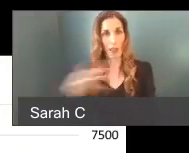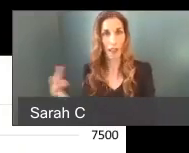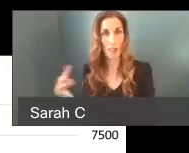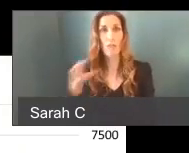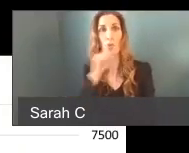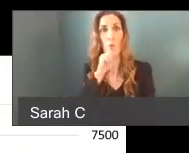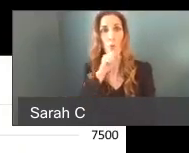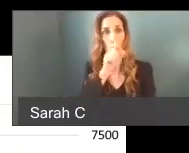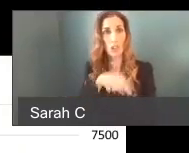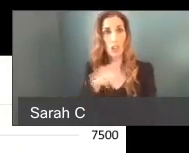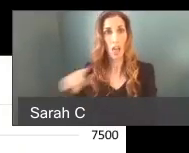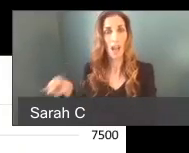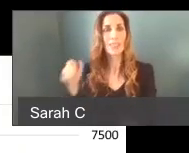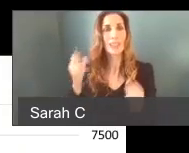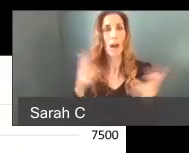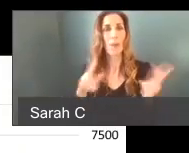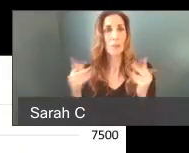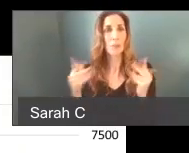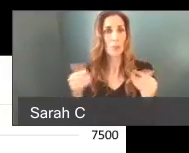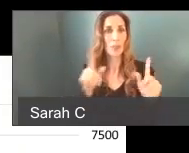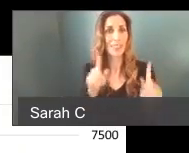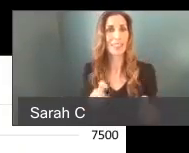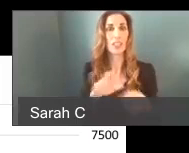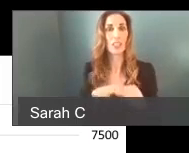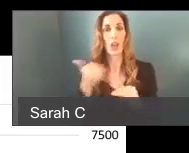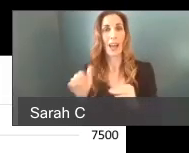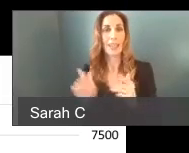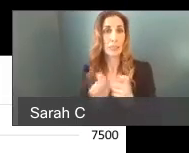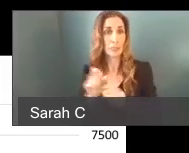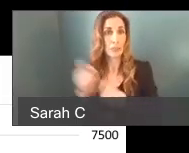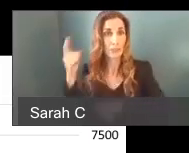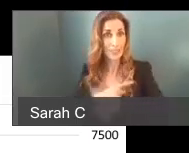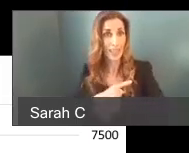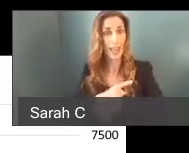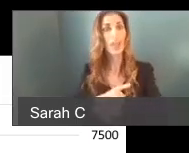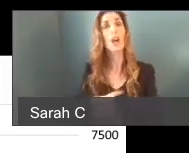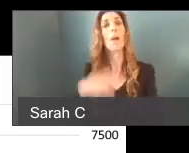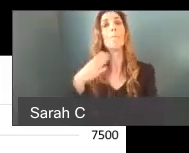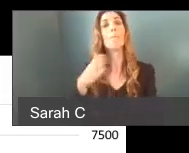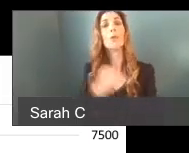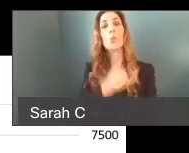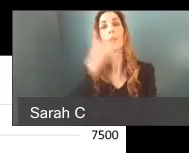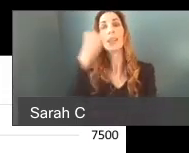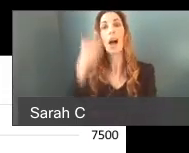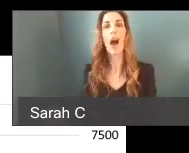number of people who were tested on any given day and the blue line is the 14 day running average.